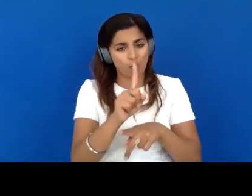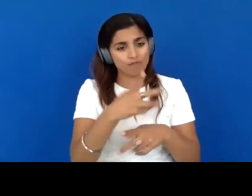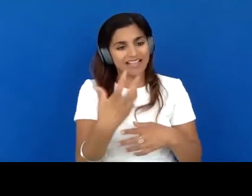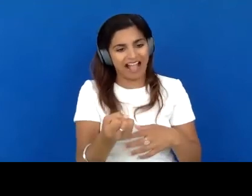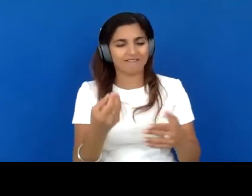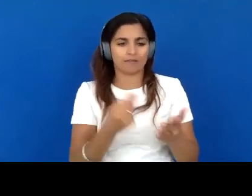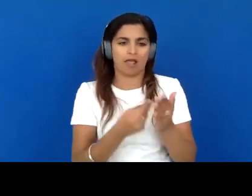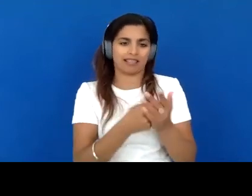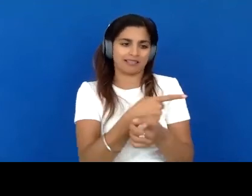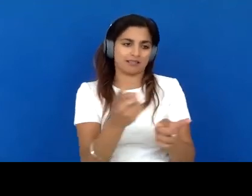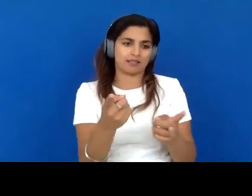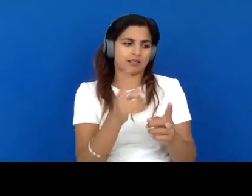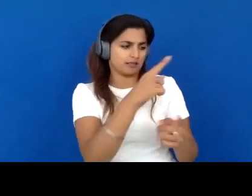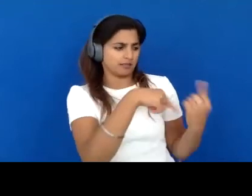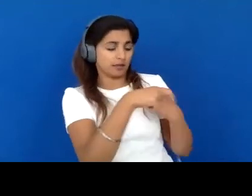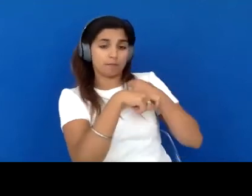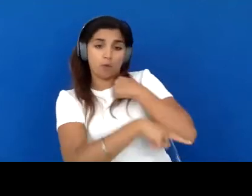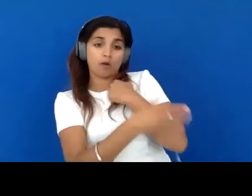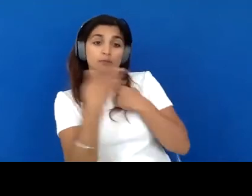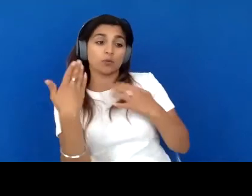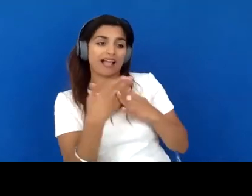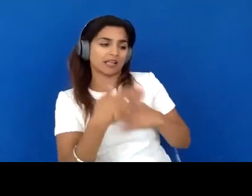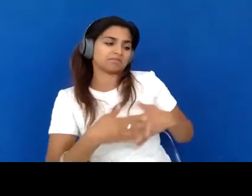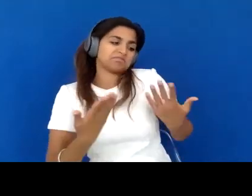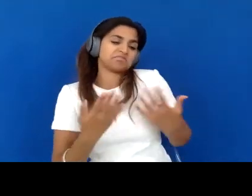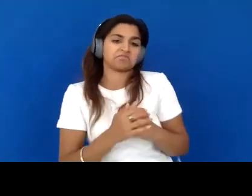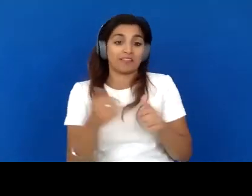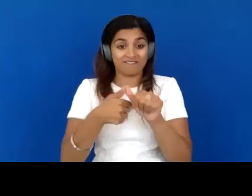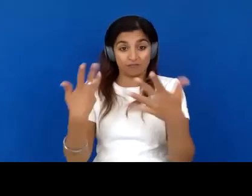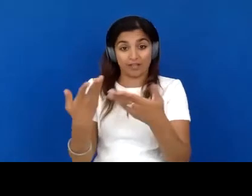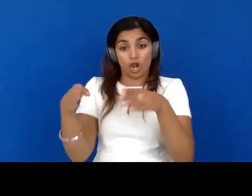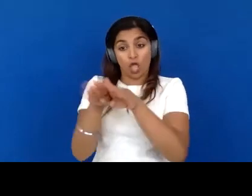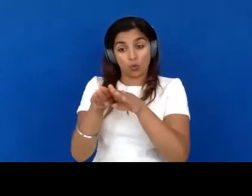factory site closed in 1985 has yet to be cleaned by the company releasing